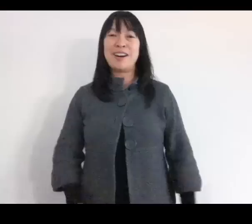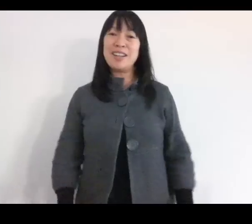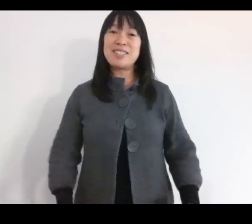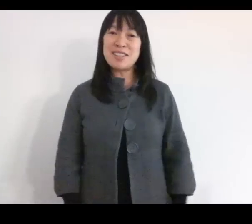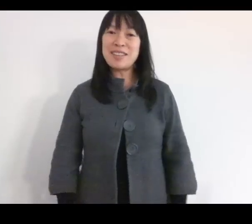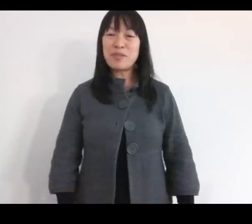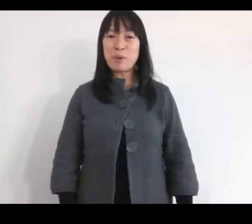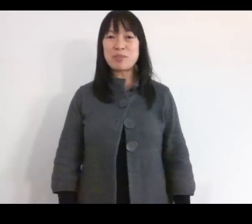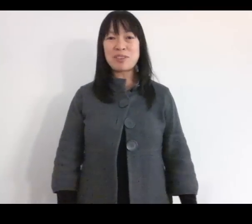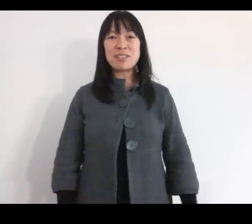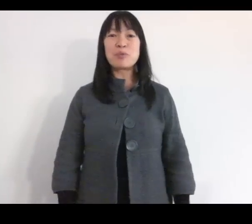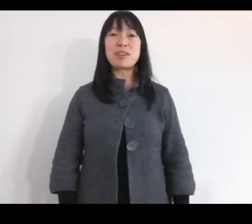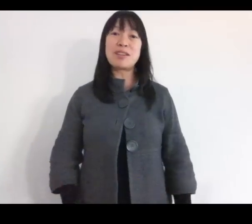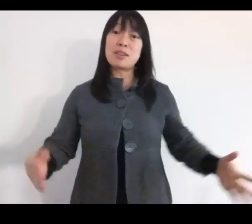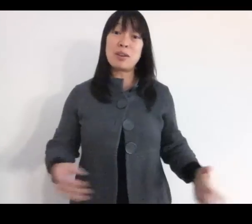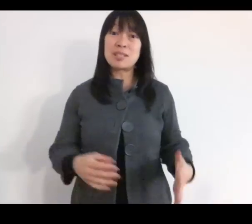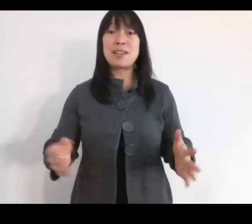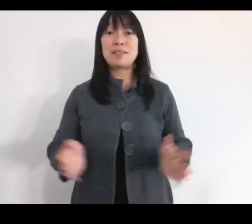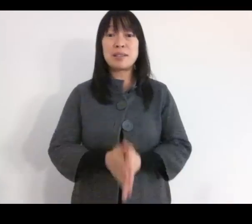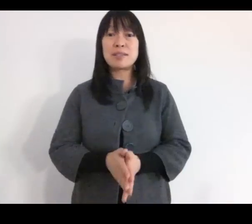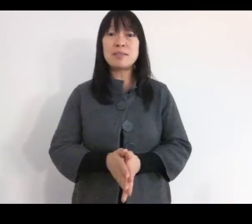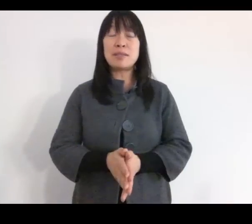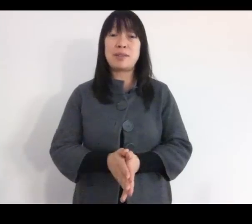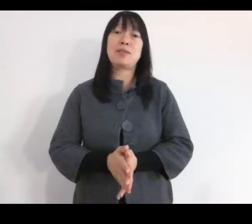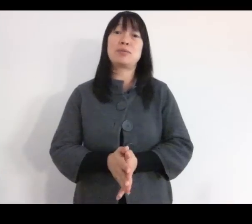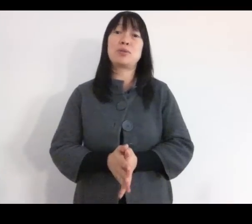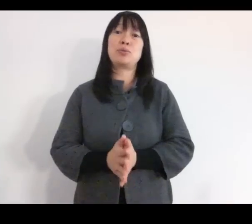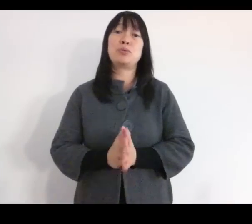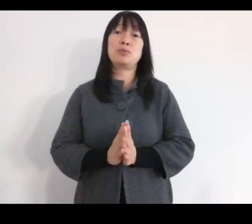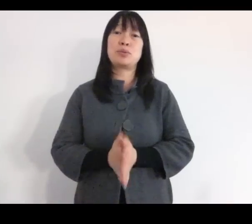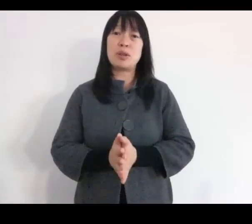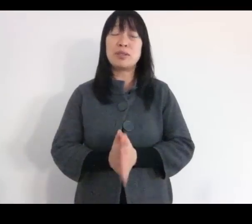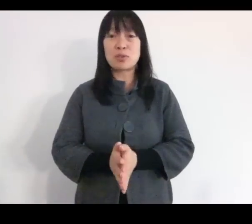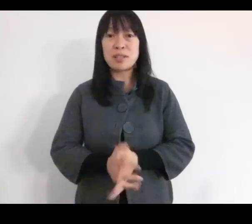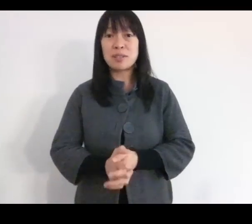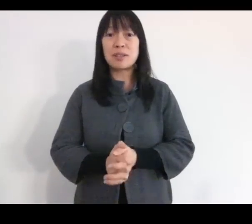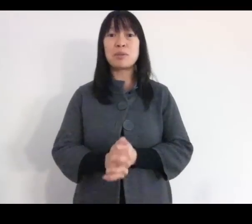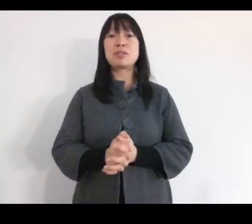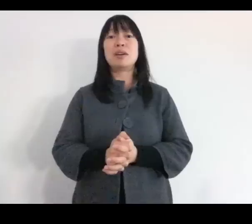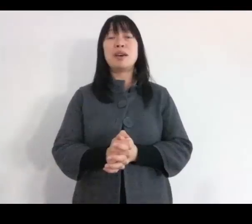Hi, Tien Le here from Melbourne, Australia with another Auslan lesson on how to sign Australian Sign Language.